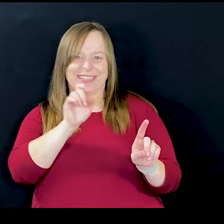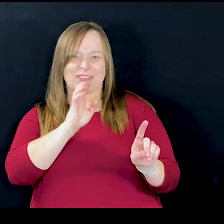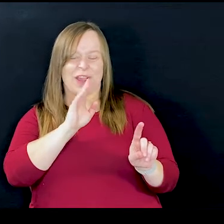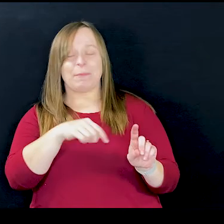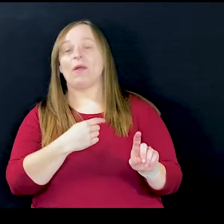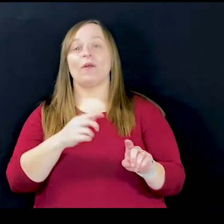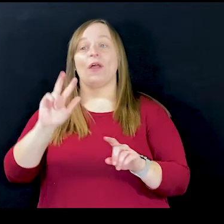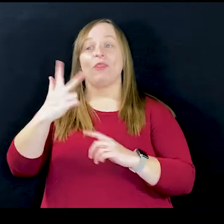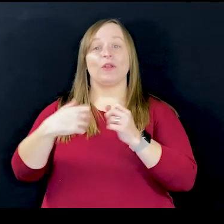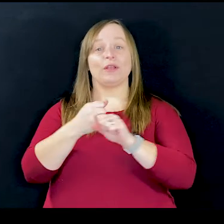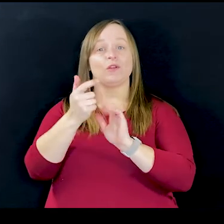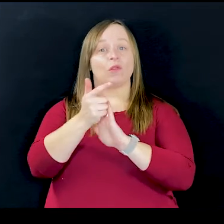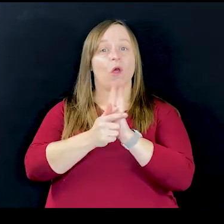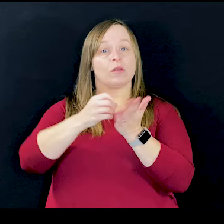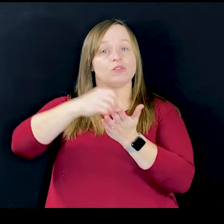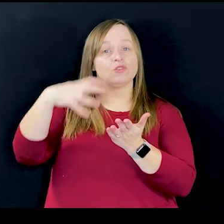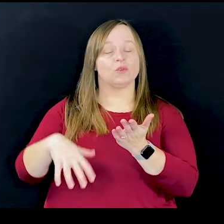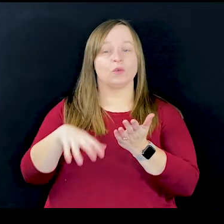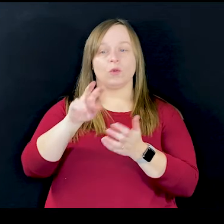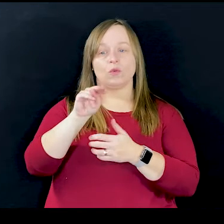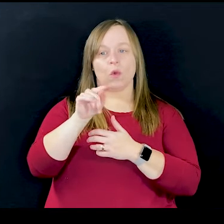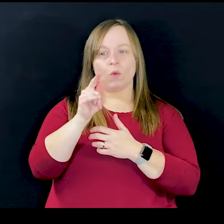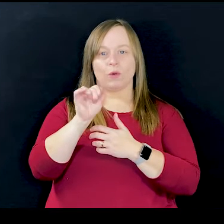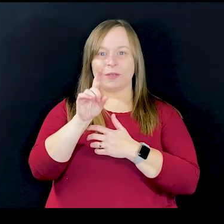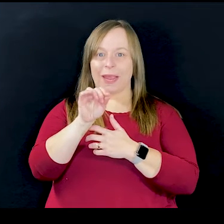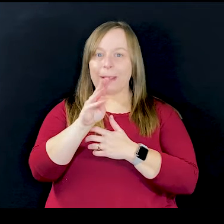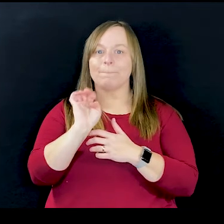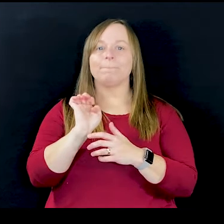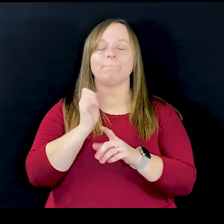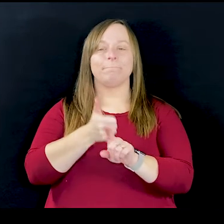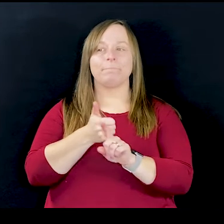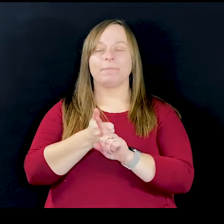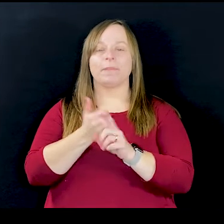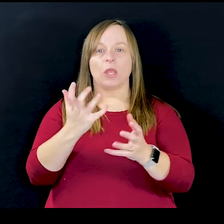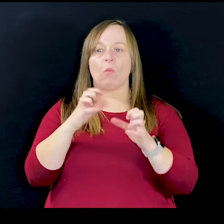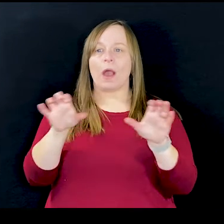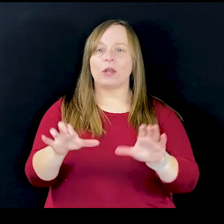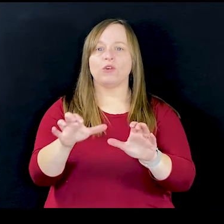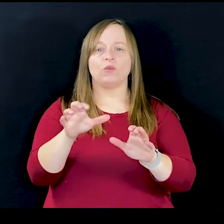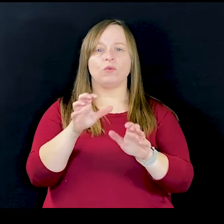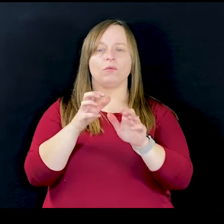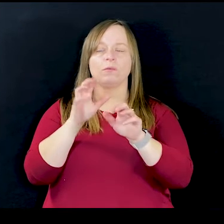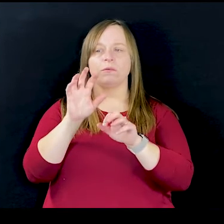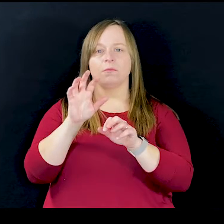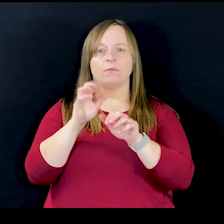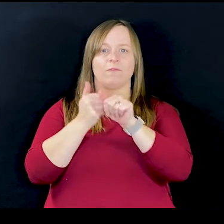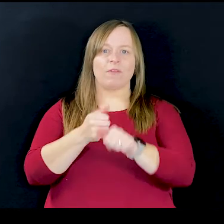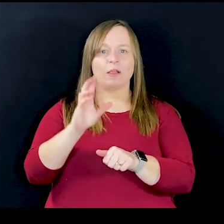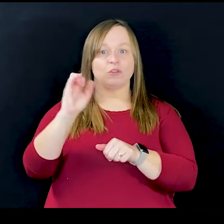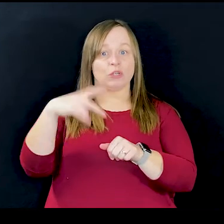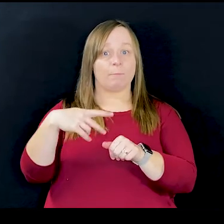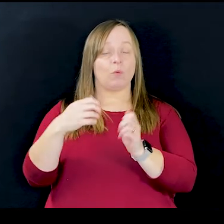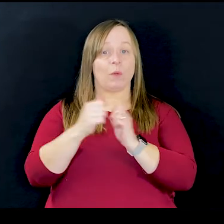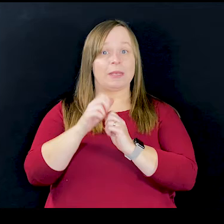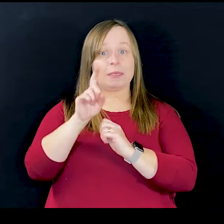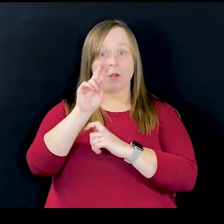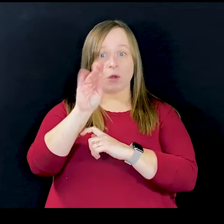Will was a third year law student at Notre Dame and he wanted to do a fellowship with DRNY.